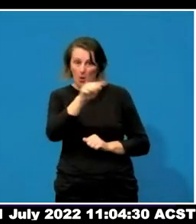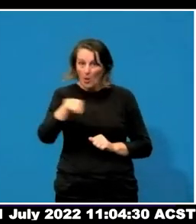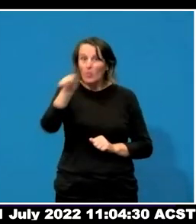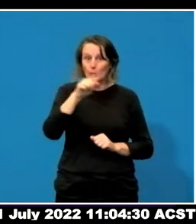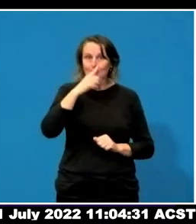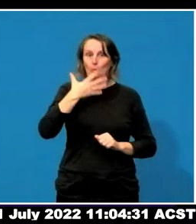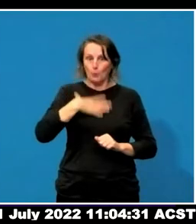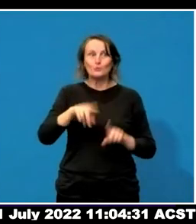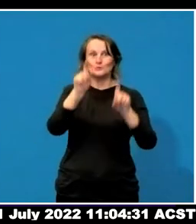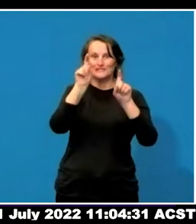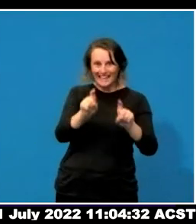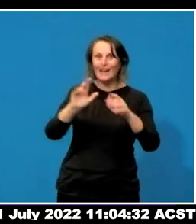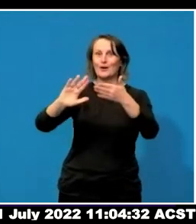on those lands with their family.